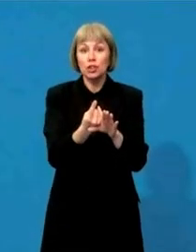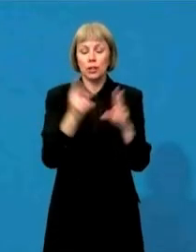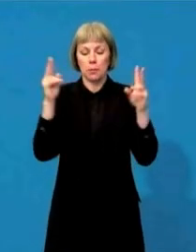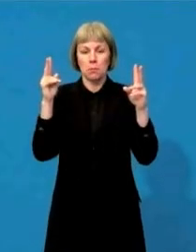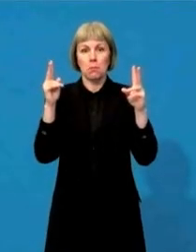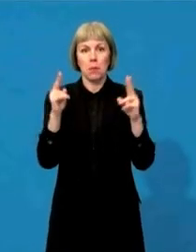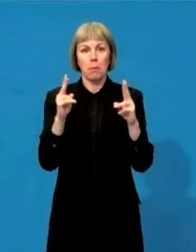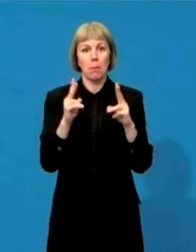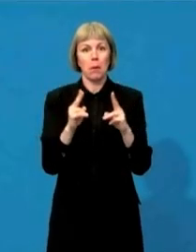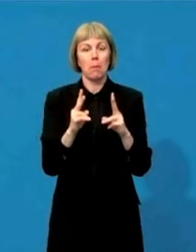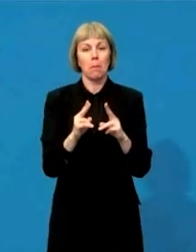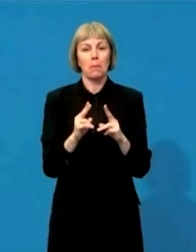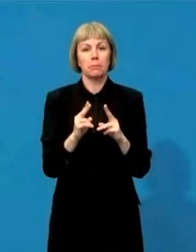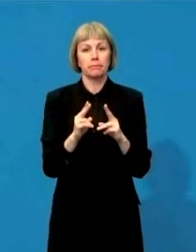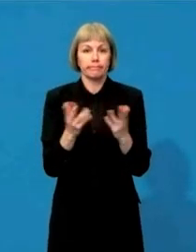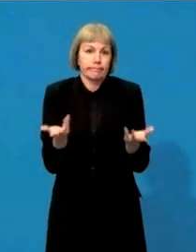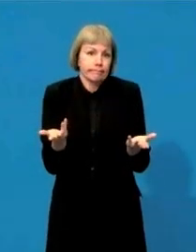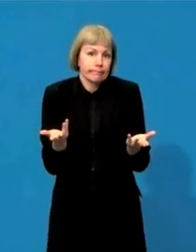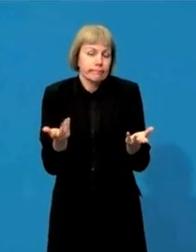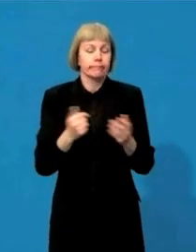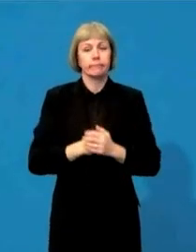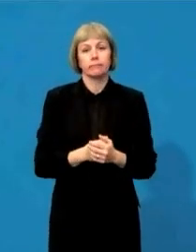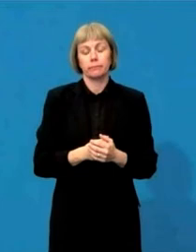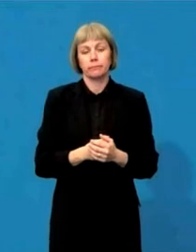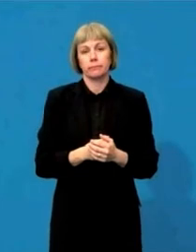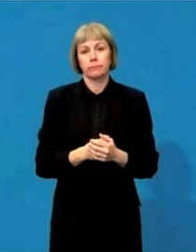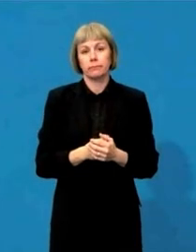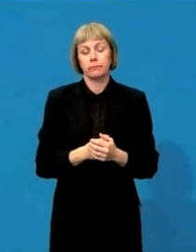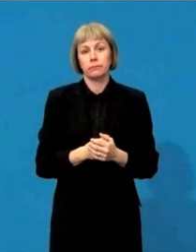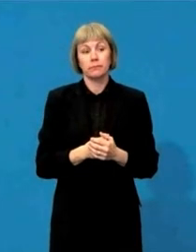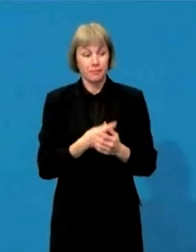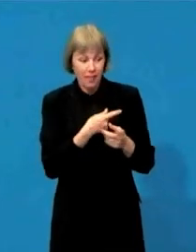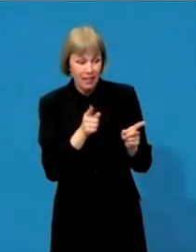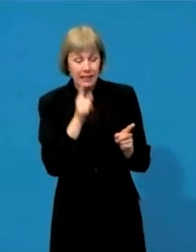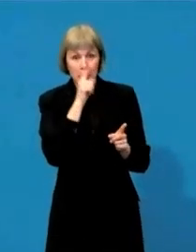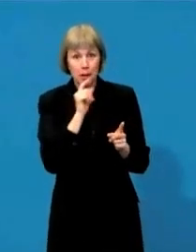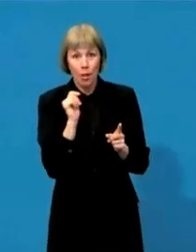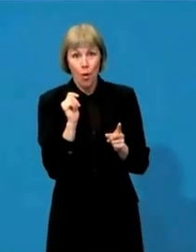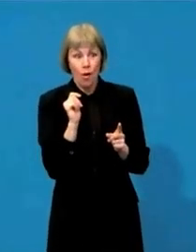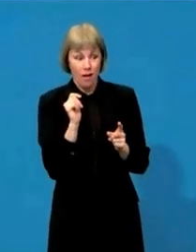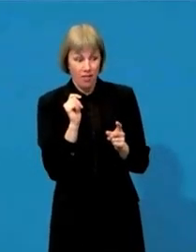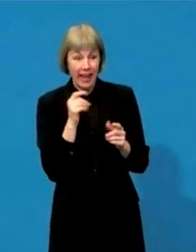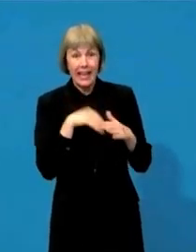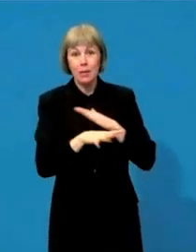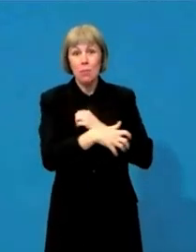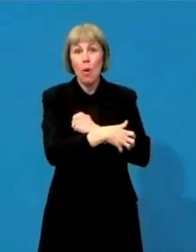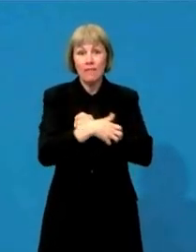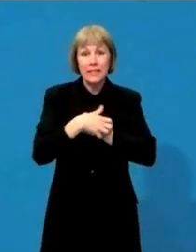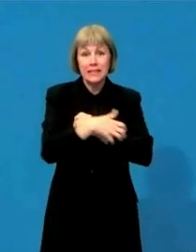So - and these are people that are already living in poverty, and had she known that she